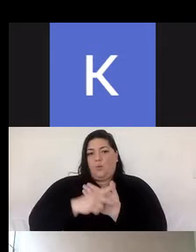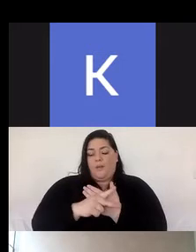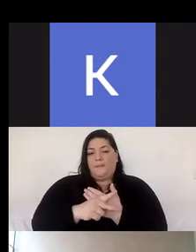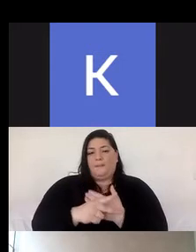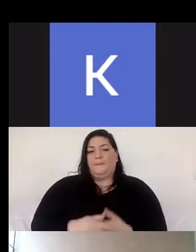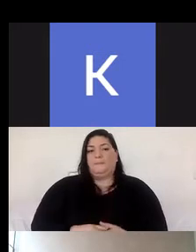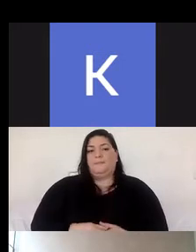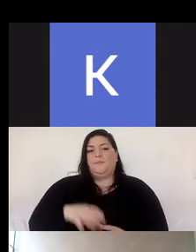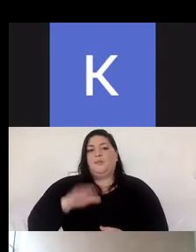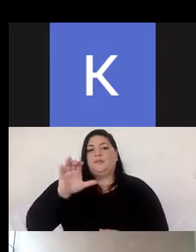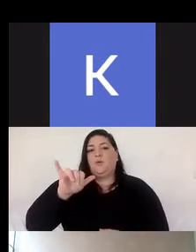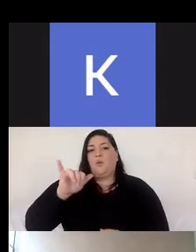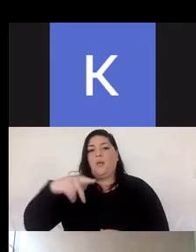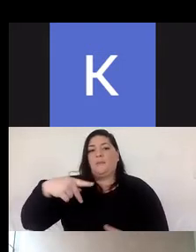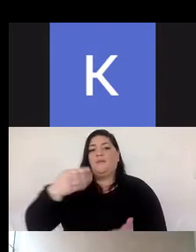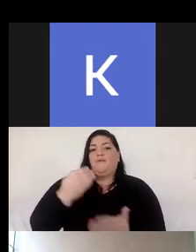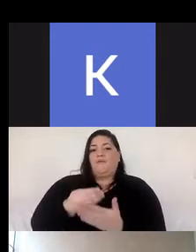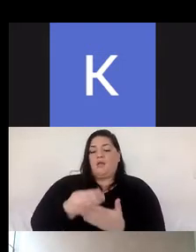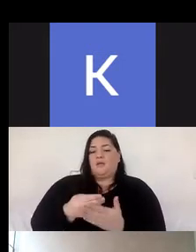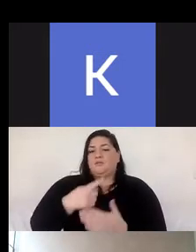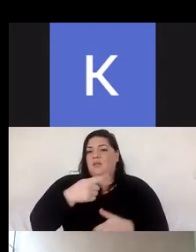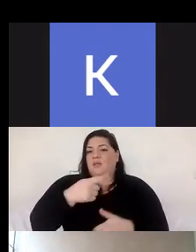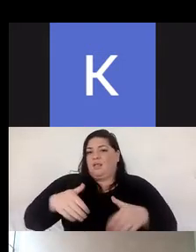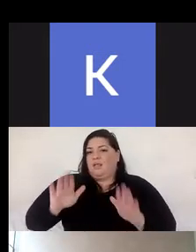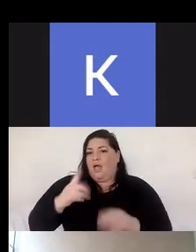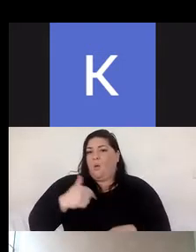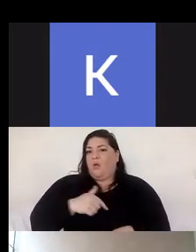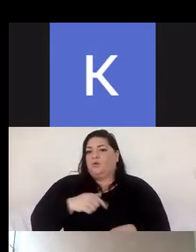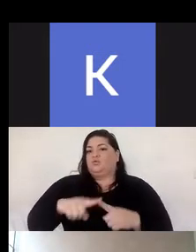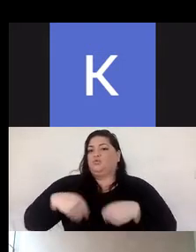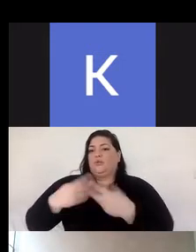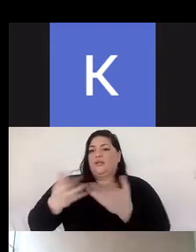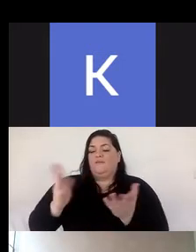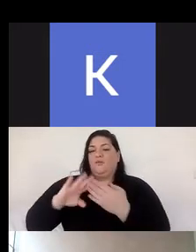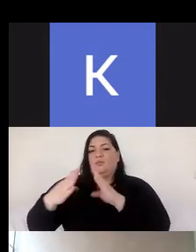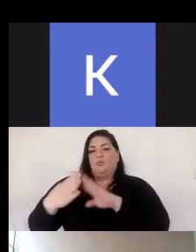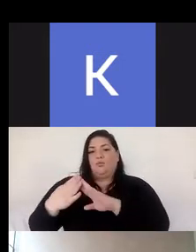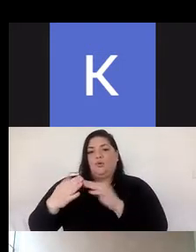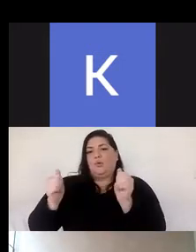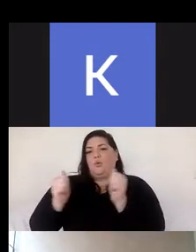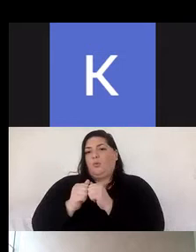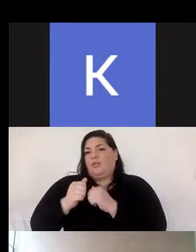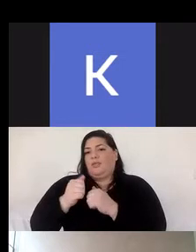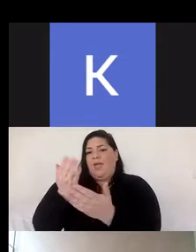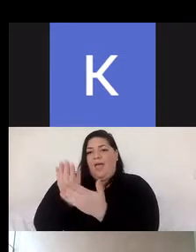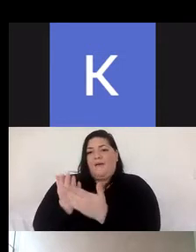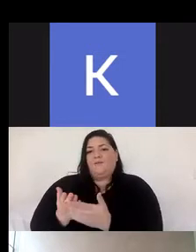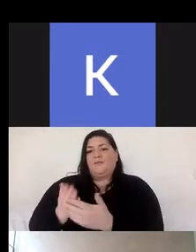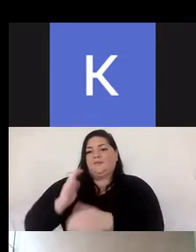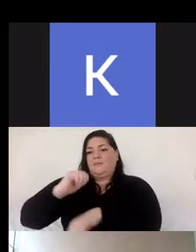"CYP funds have allowed us to provide our community with cutting-edge, evidence-based therapies